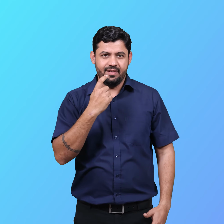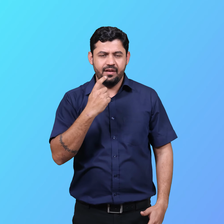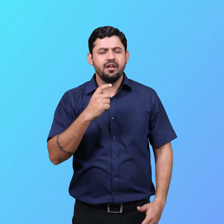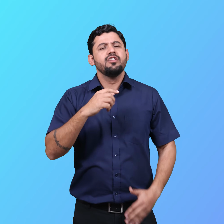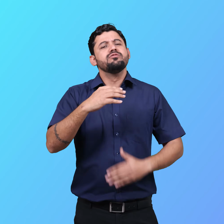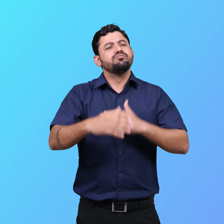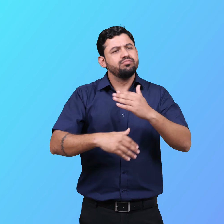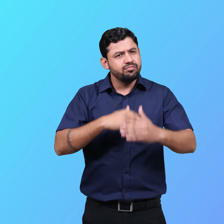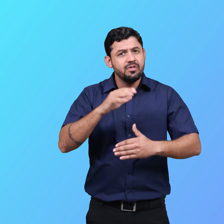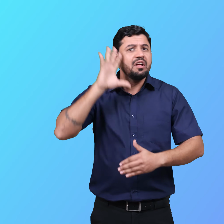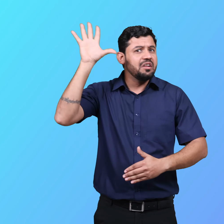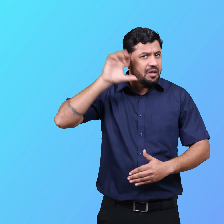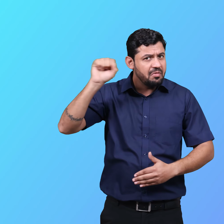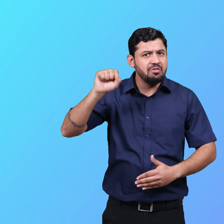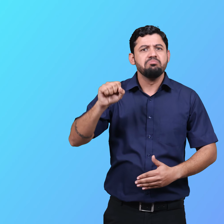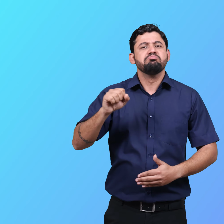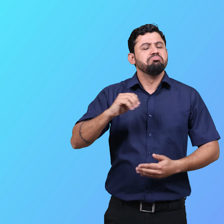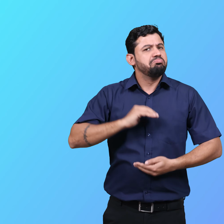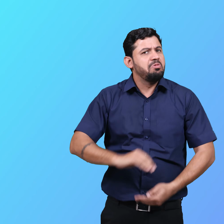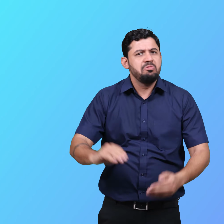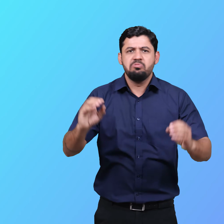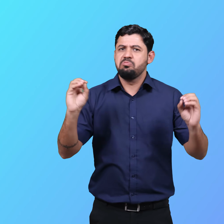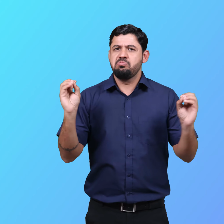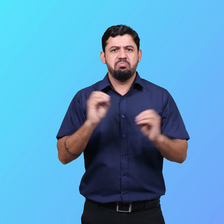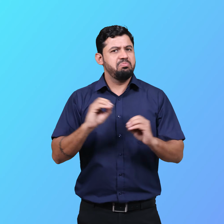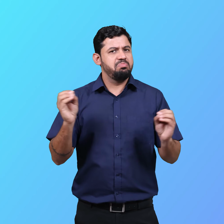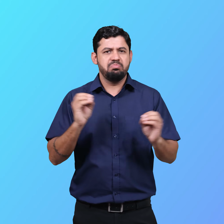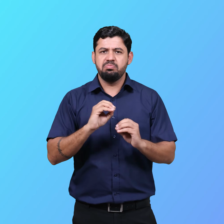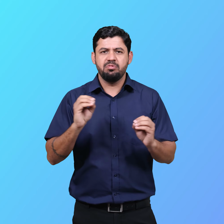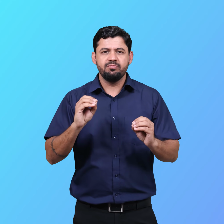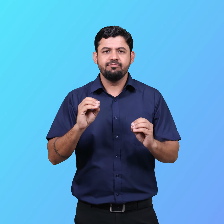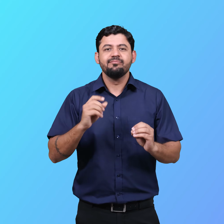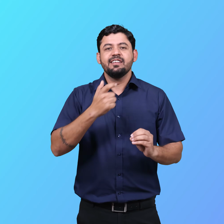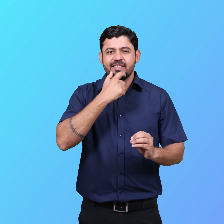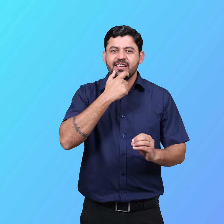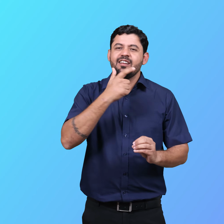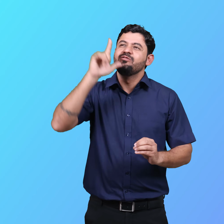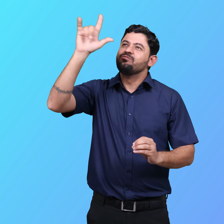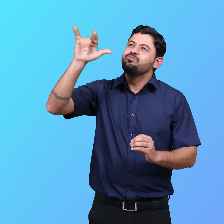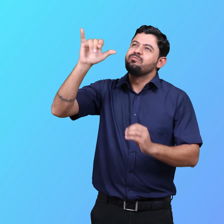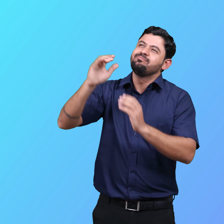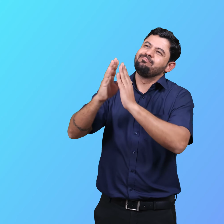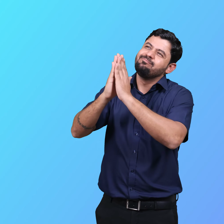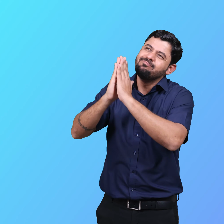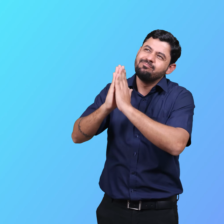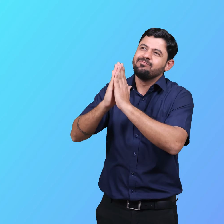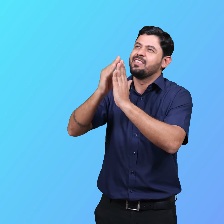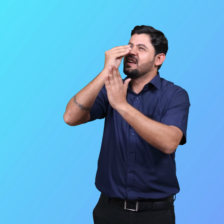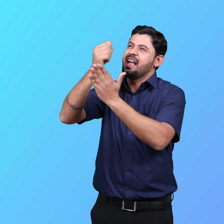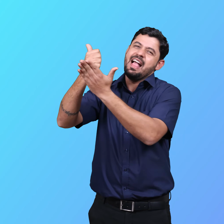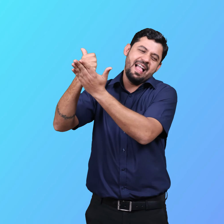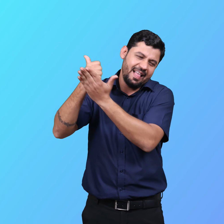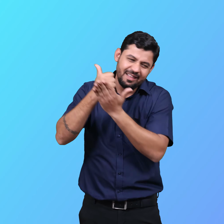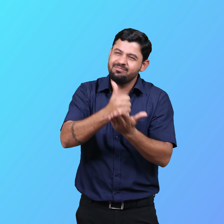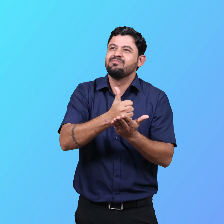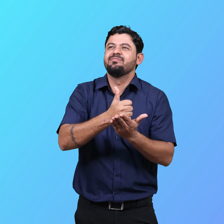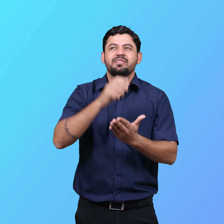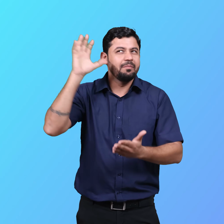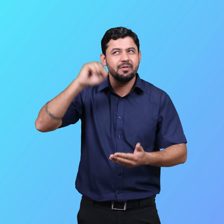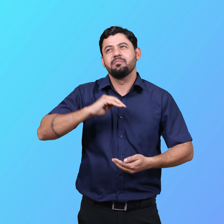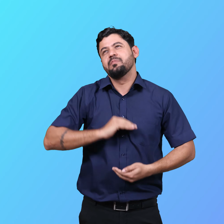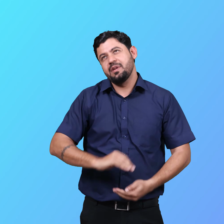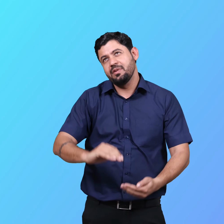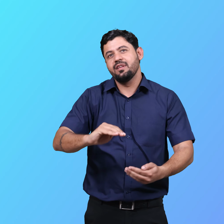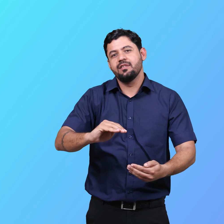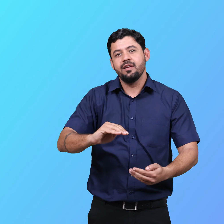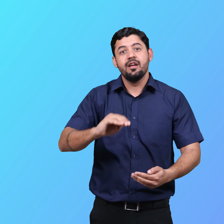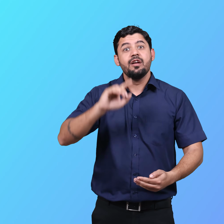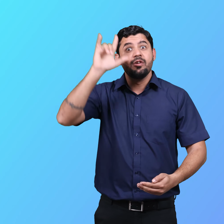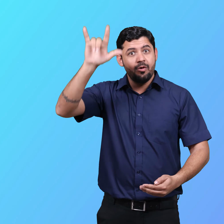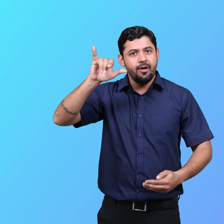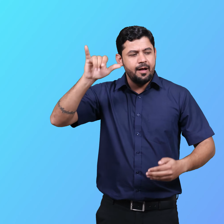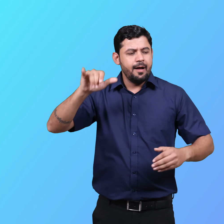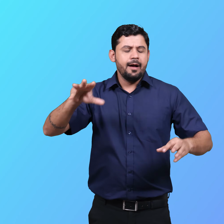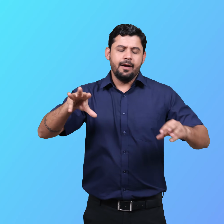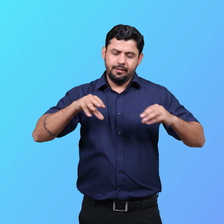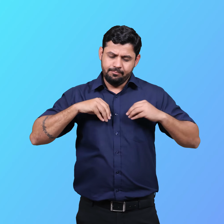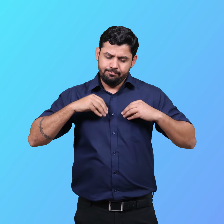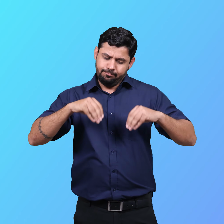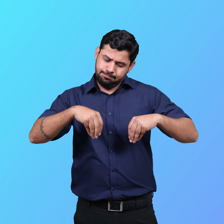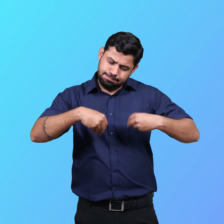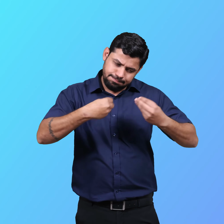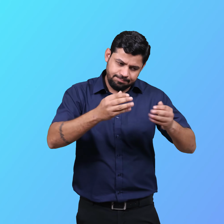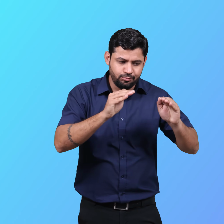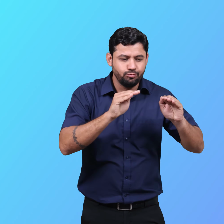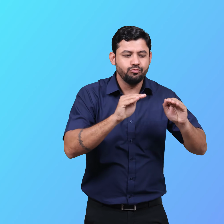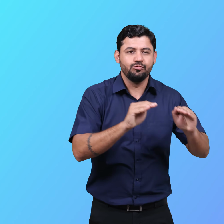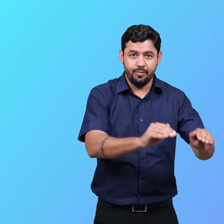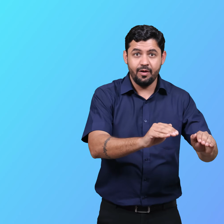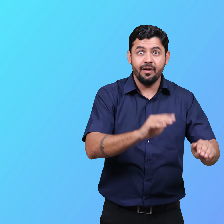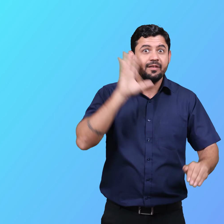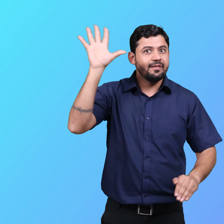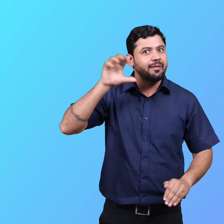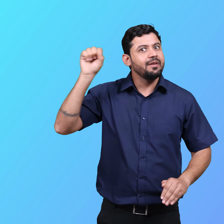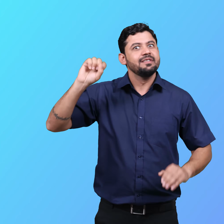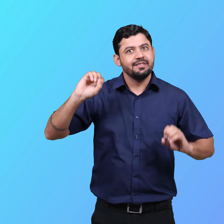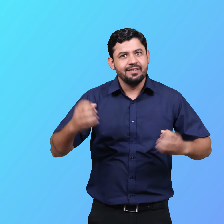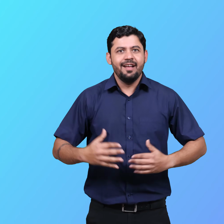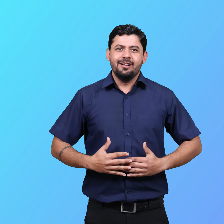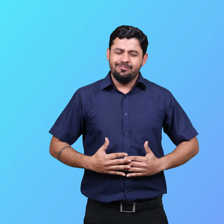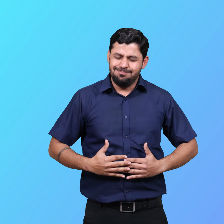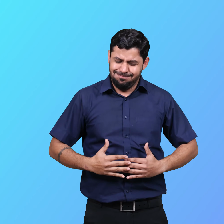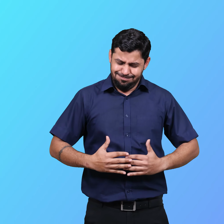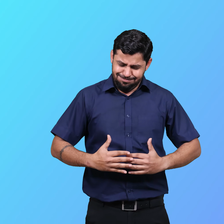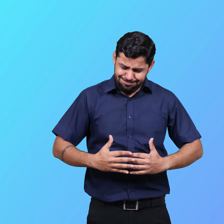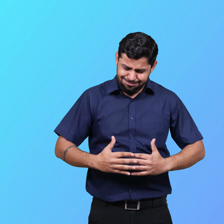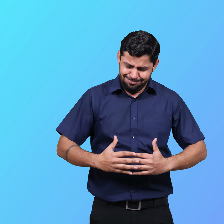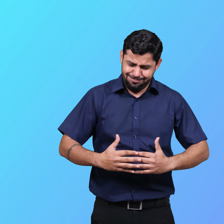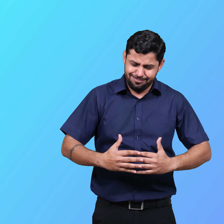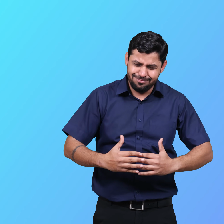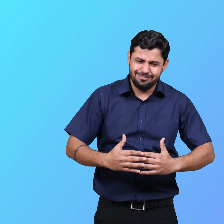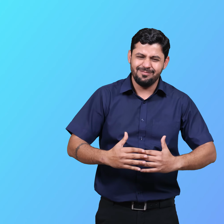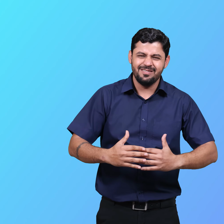For a long time, Rebekah was not able to have children. So Isaac prayed to the LORD for her. The LORD heard Isaac’s prayer, and Rebekah became pregnant.